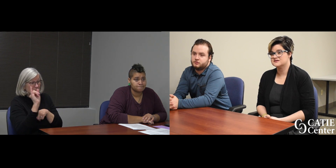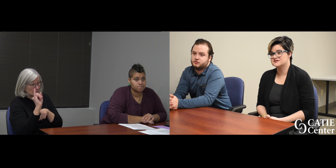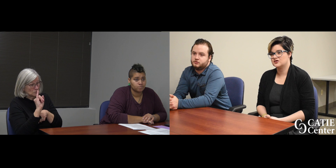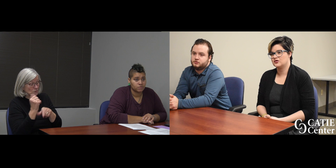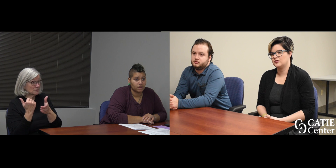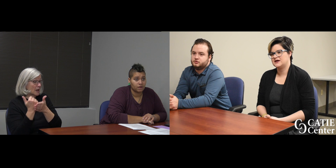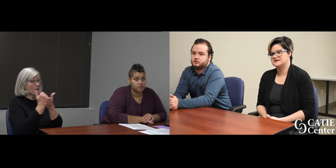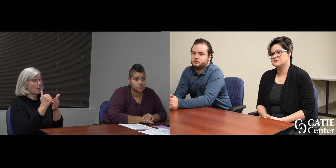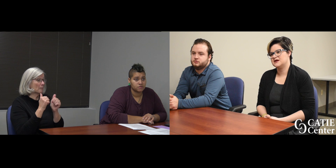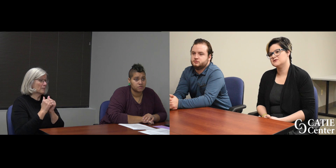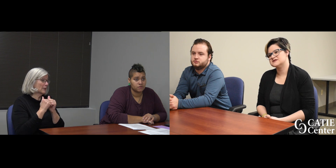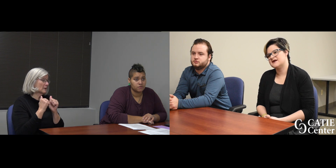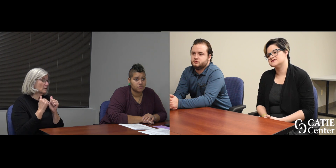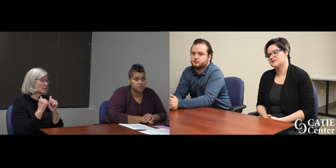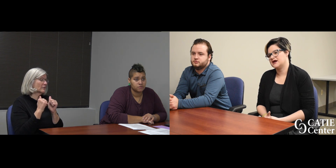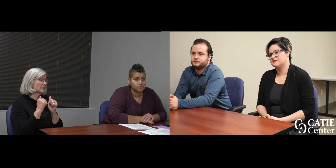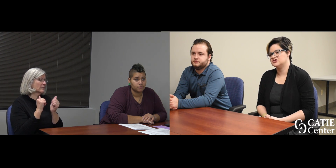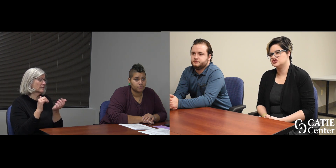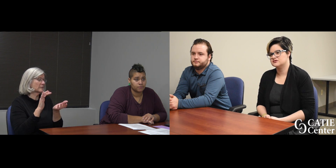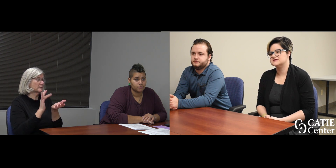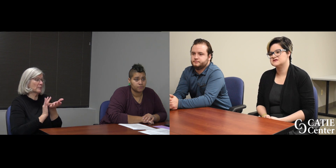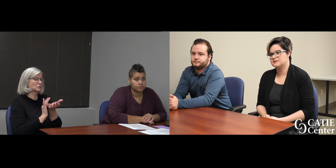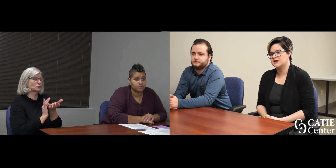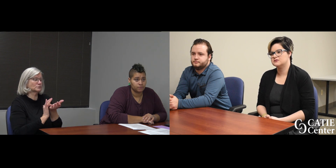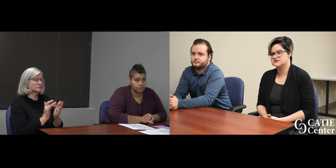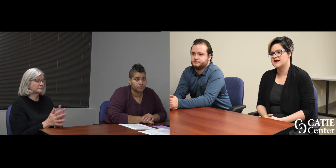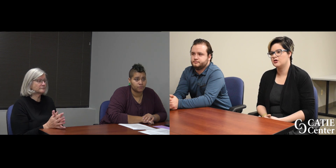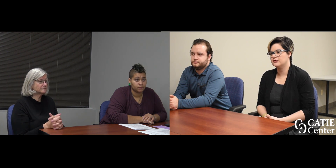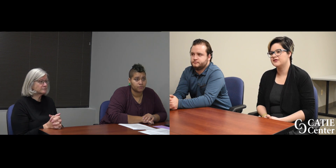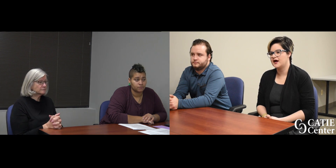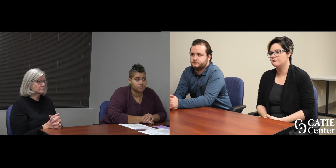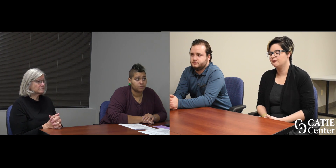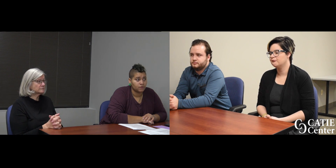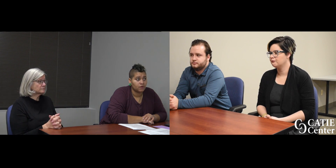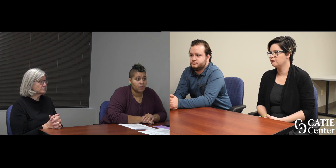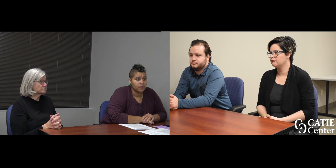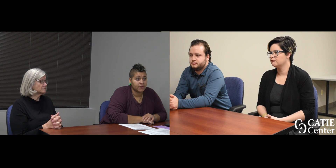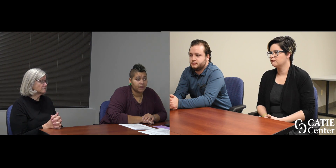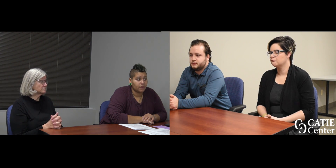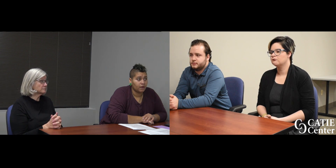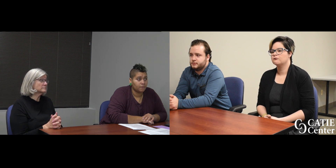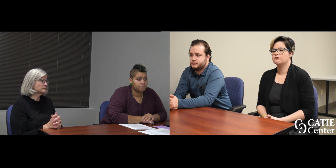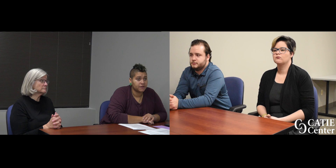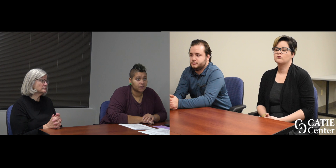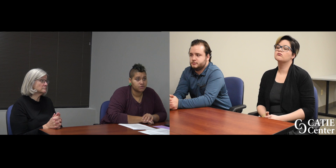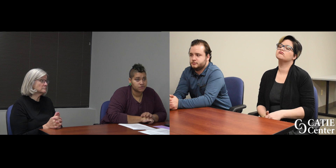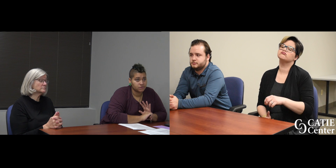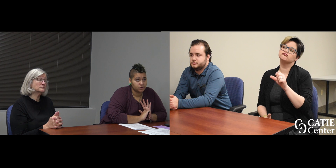so that costs me over a hundred dollars, so I need to be able to have some kind of insurance to be able to help with that.